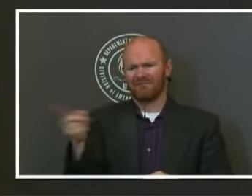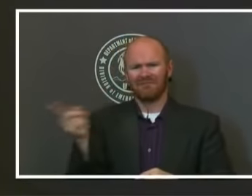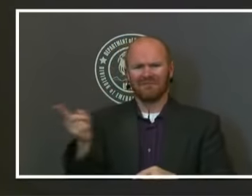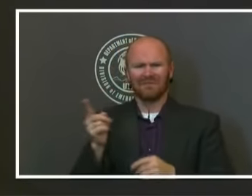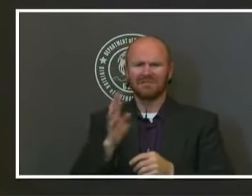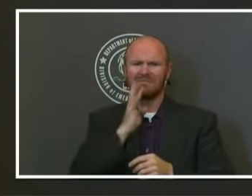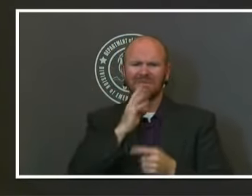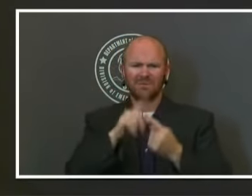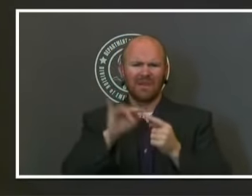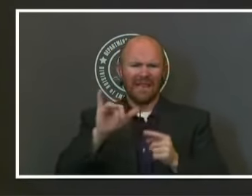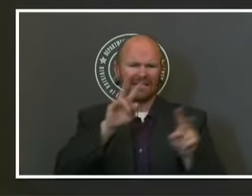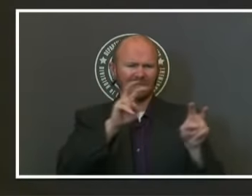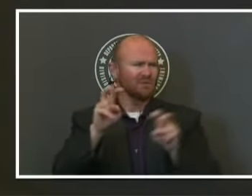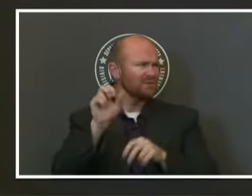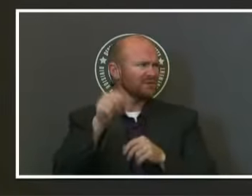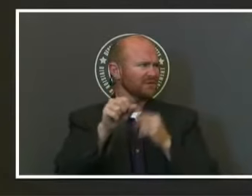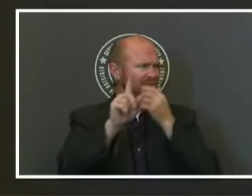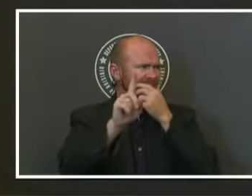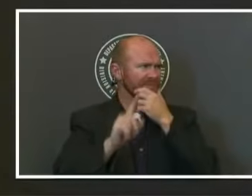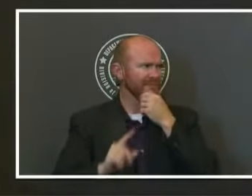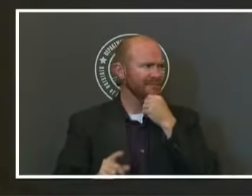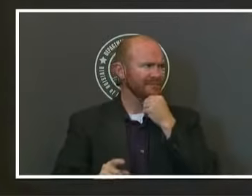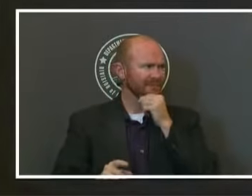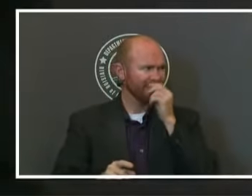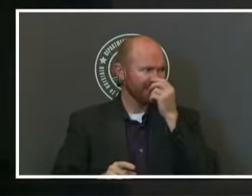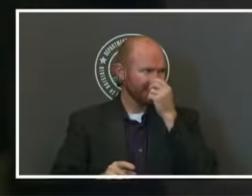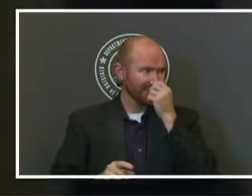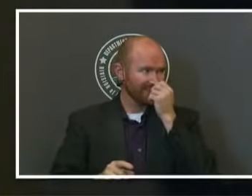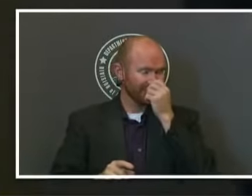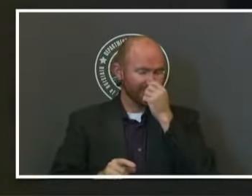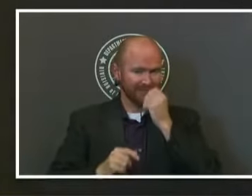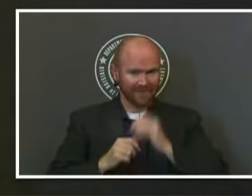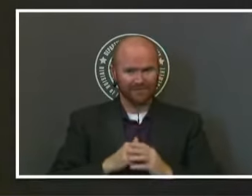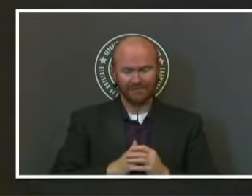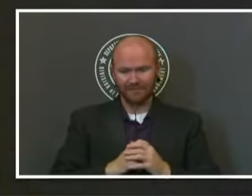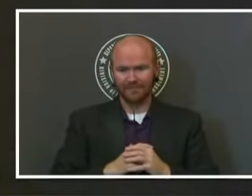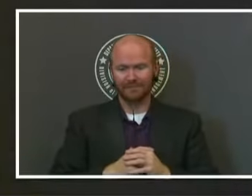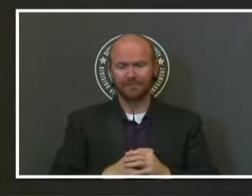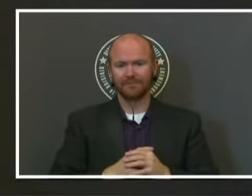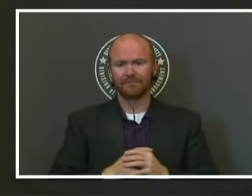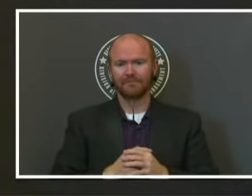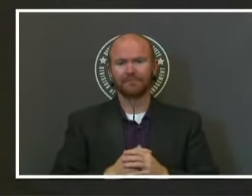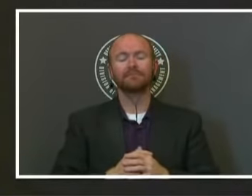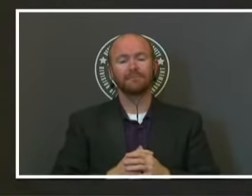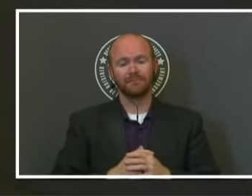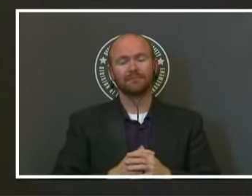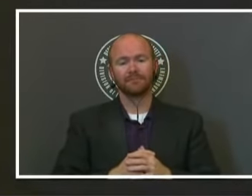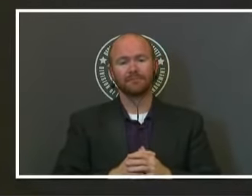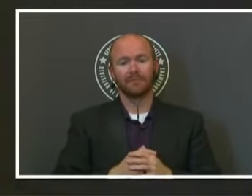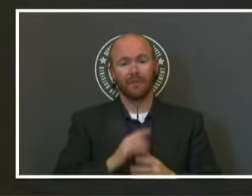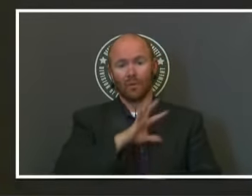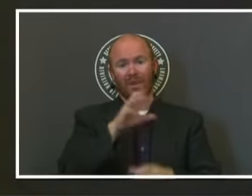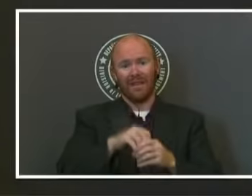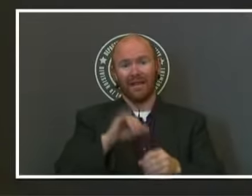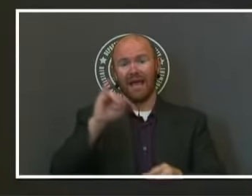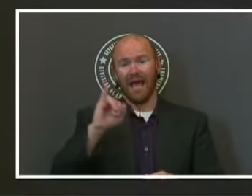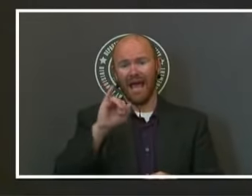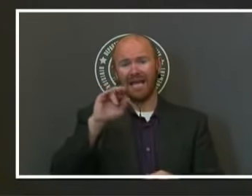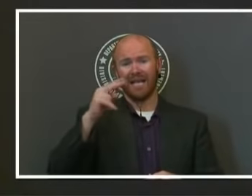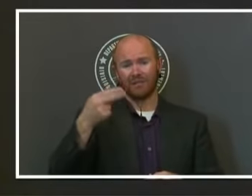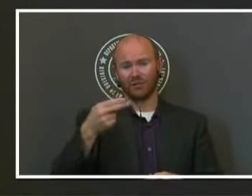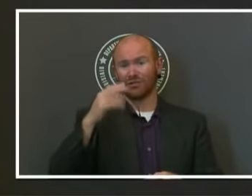that issue